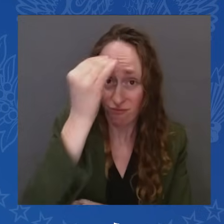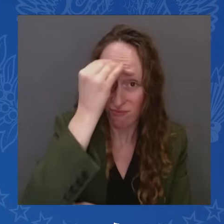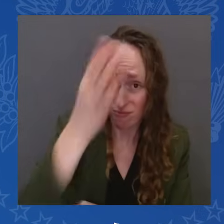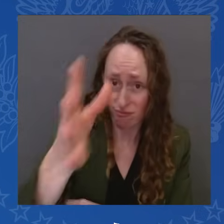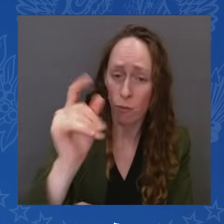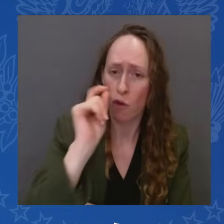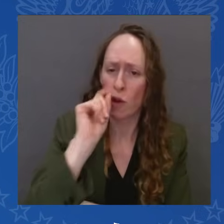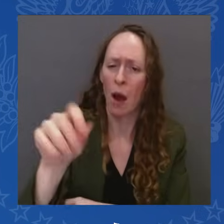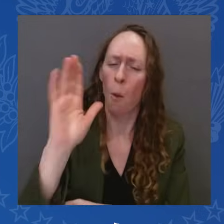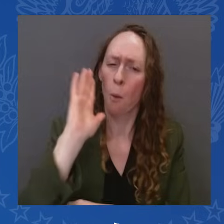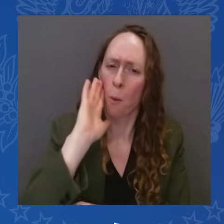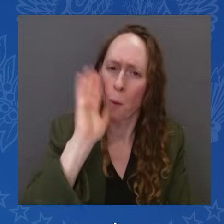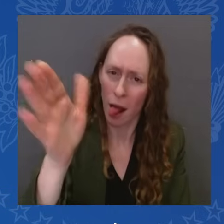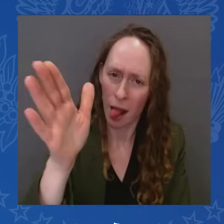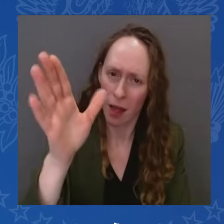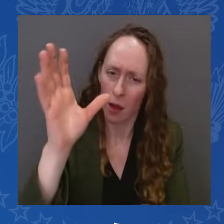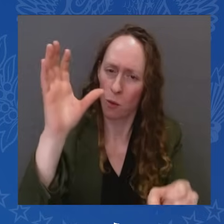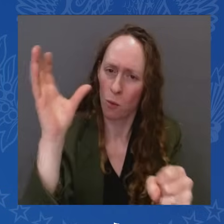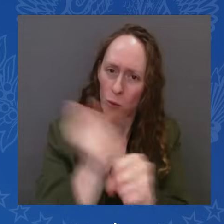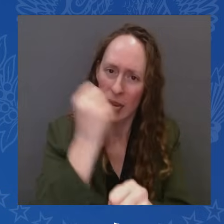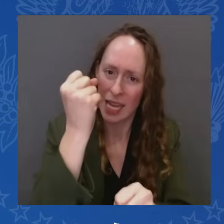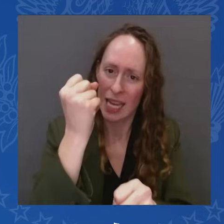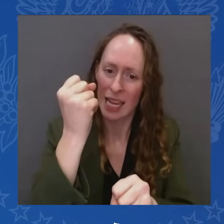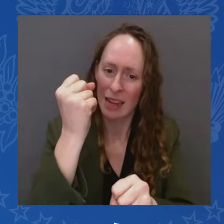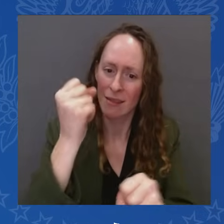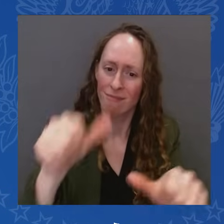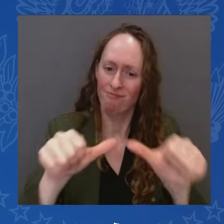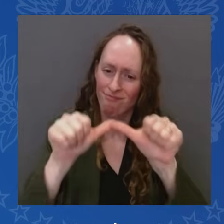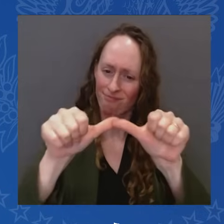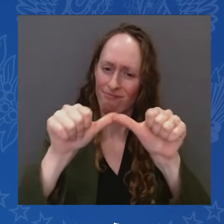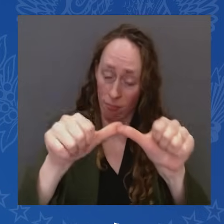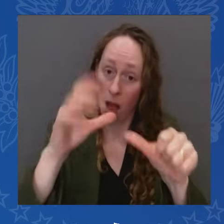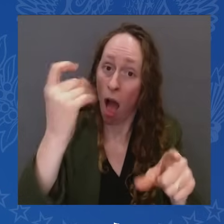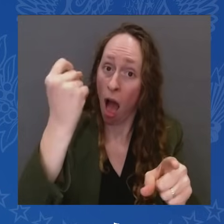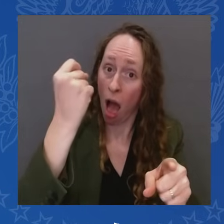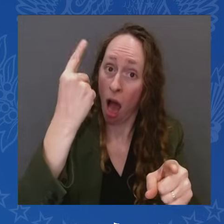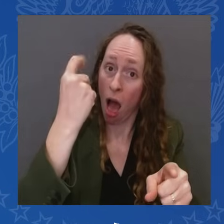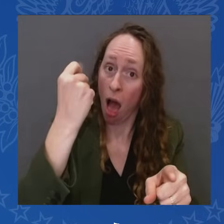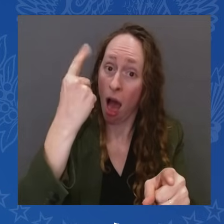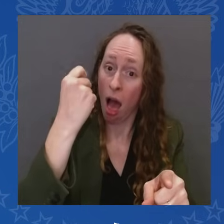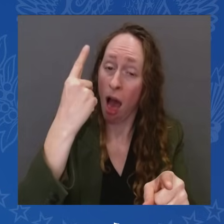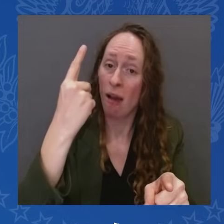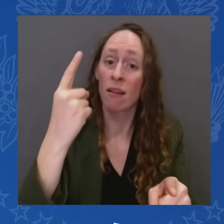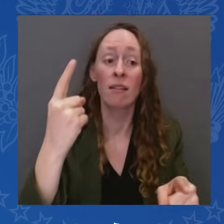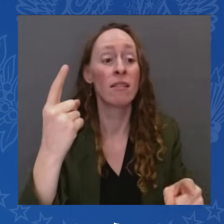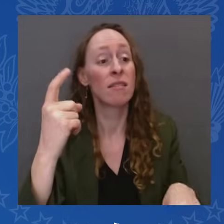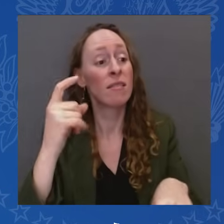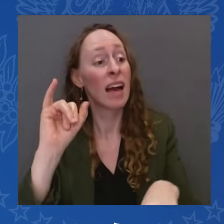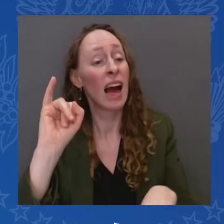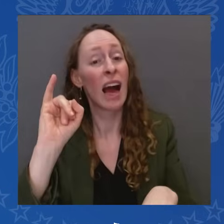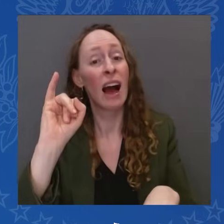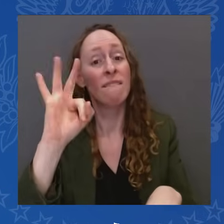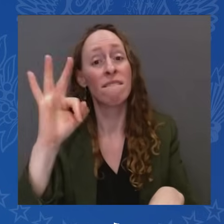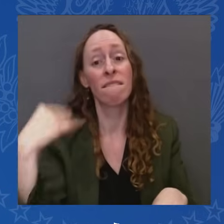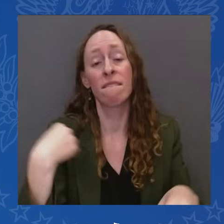and should be incredibly proud of the part they played in supporting Ukraine's success. We'll continue to supply Ukraine